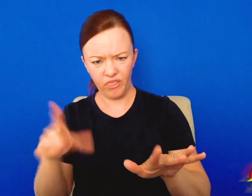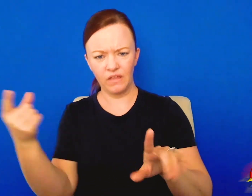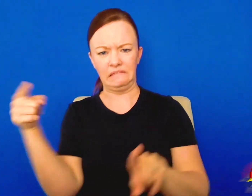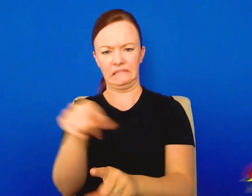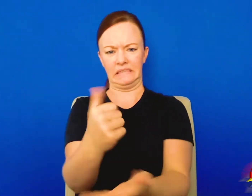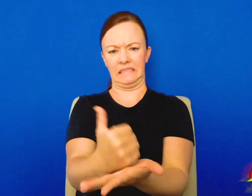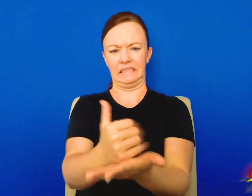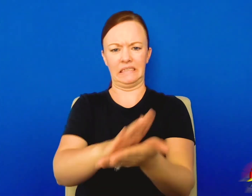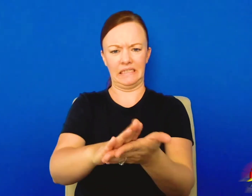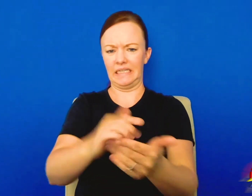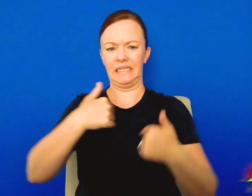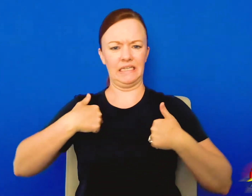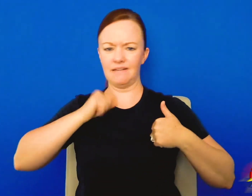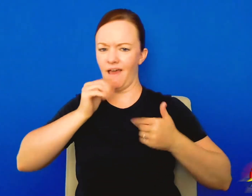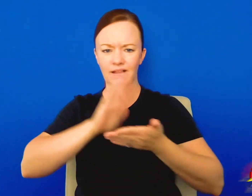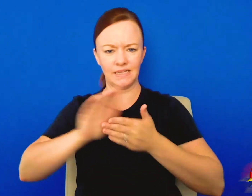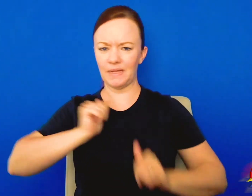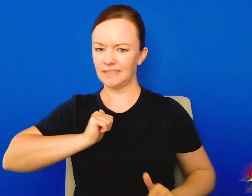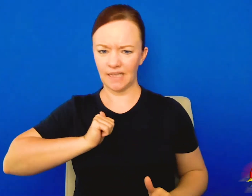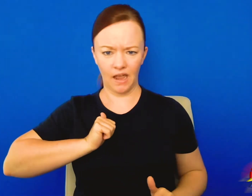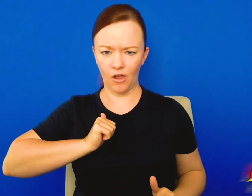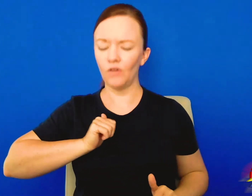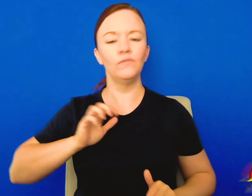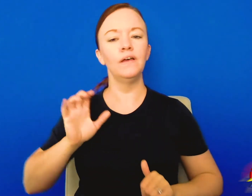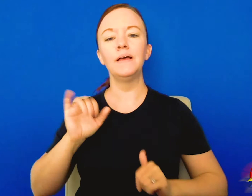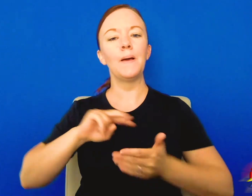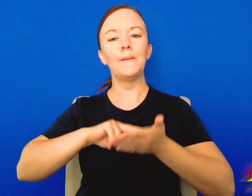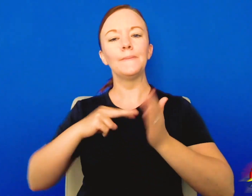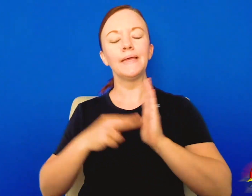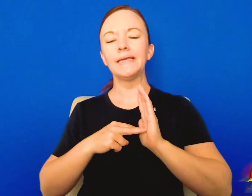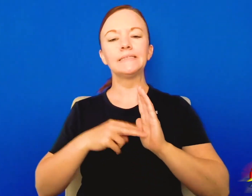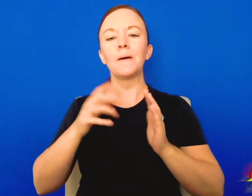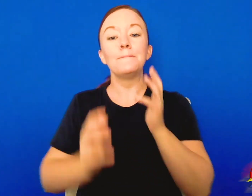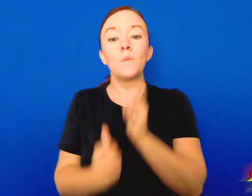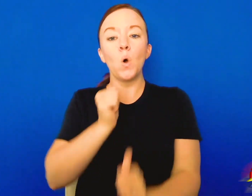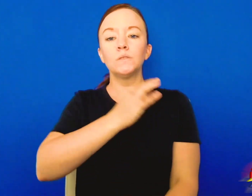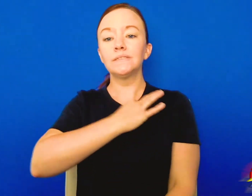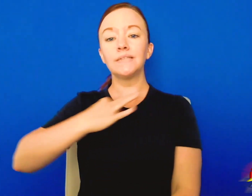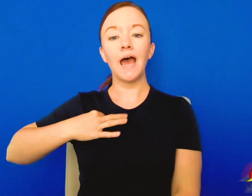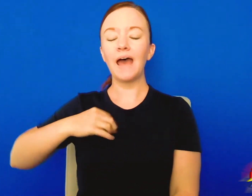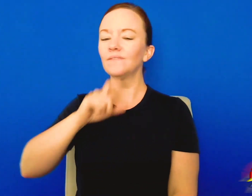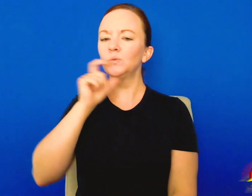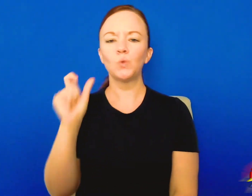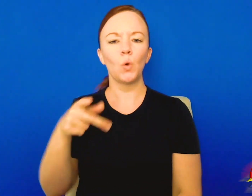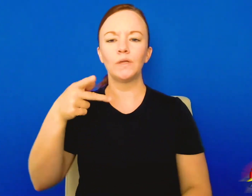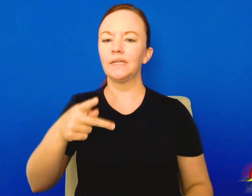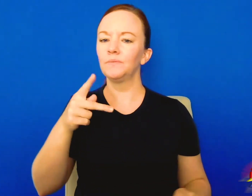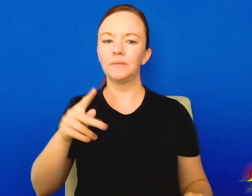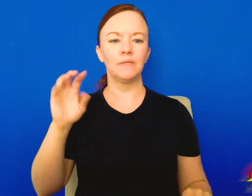WE ELIMINATE THE NEED FOR PPE AS YOU ARE NOT BEING REQUIRED TO EXPOSE YOURSELF TO THE RISK.